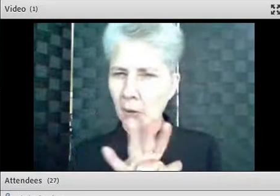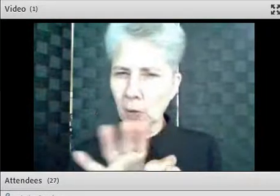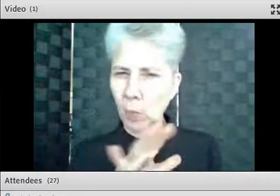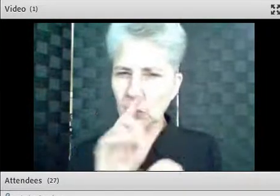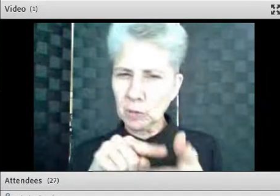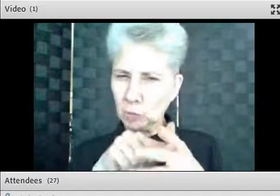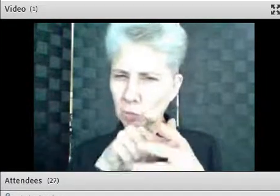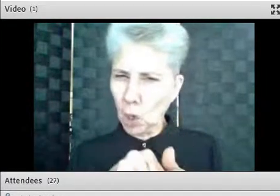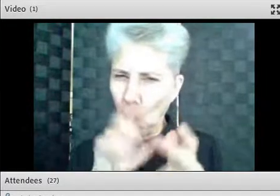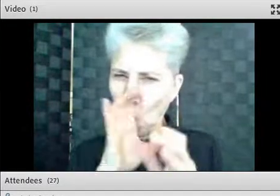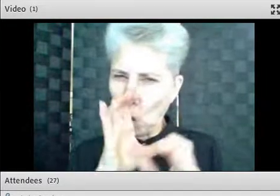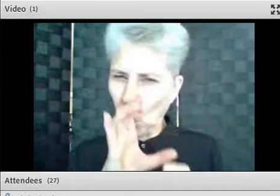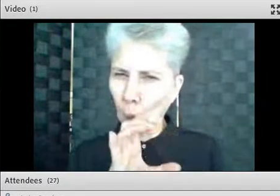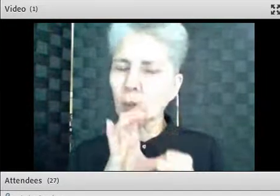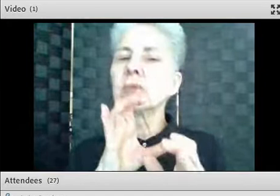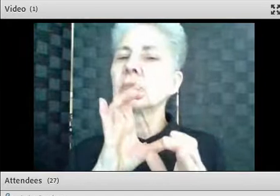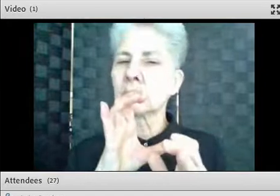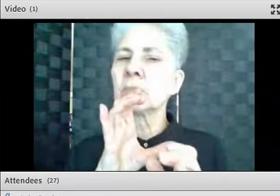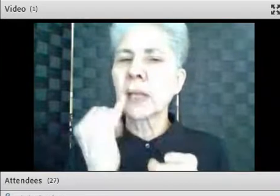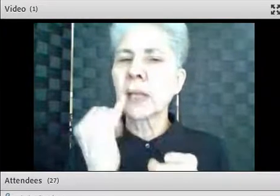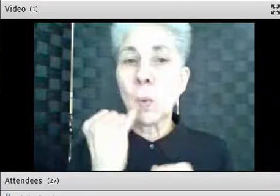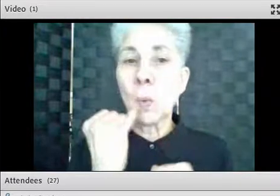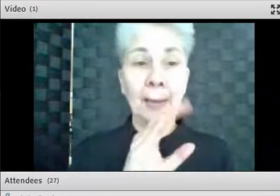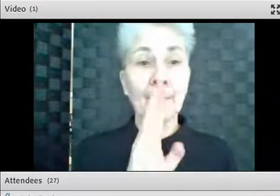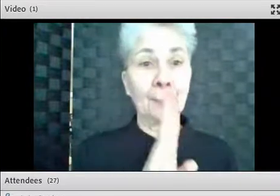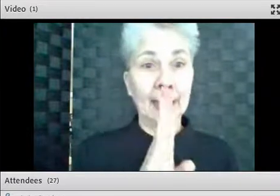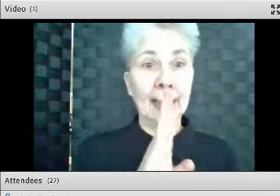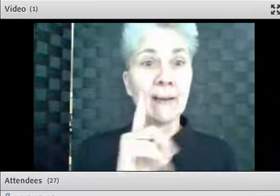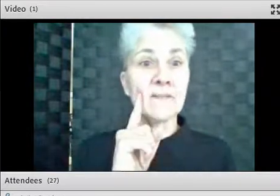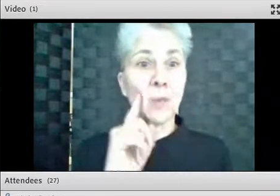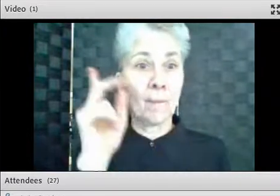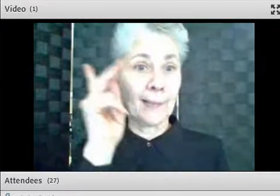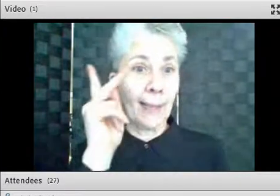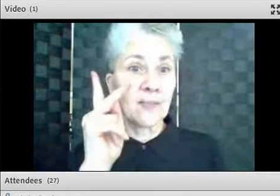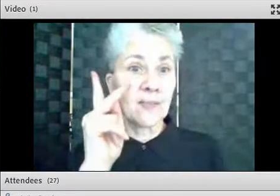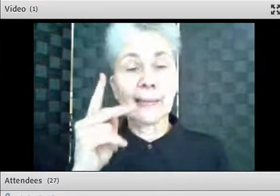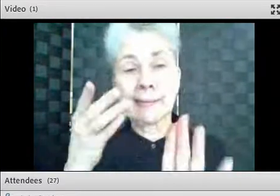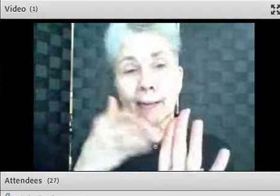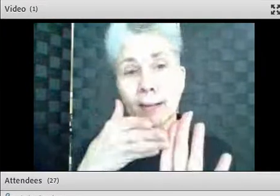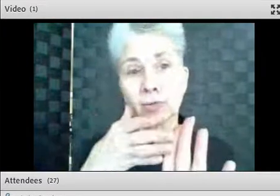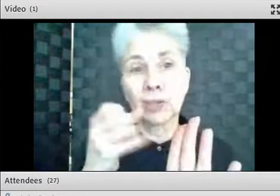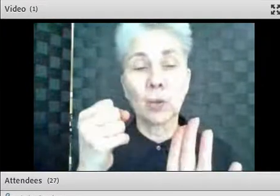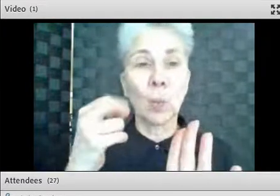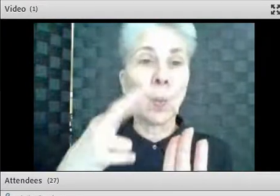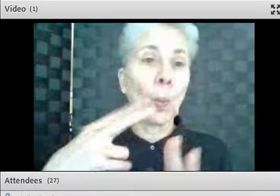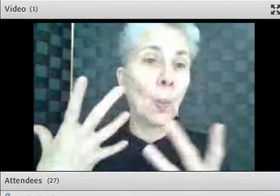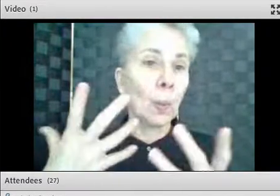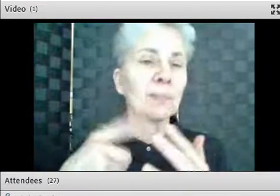you need to be in if we need, you know, be in the B's, right, for philosophy and psychology, et cetera.